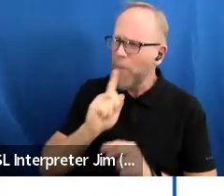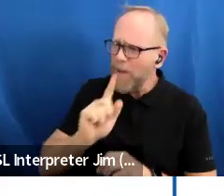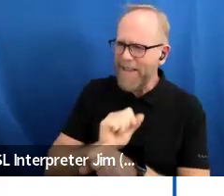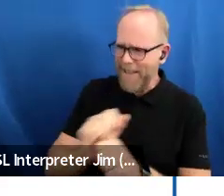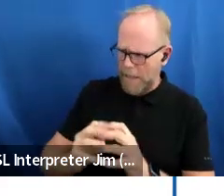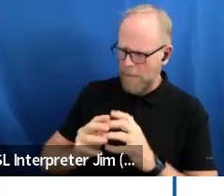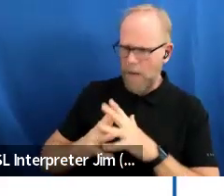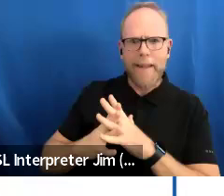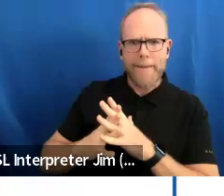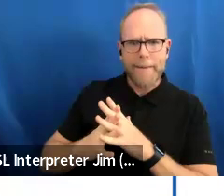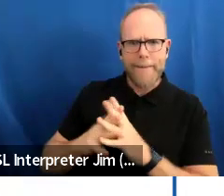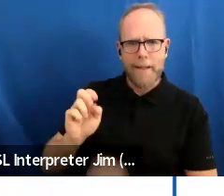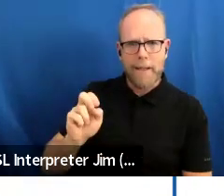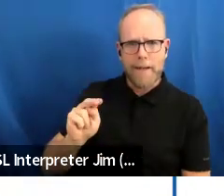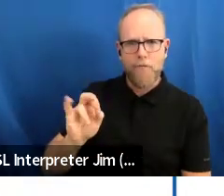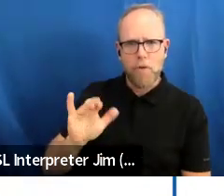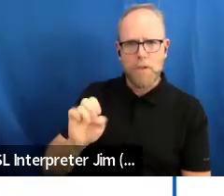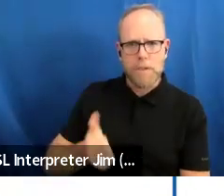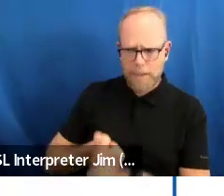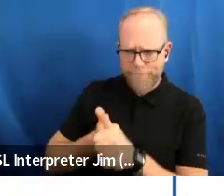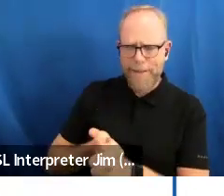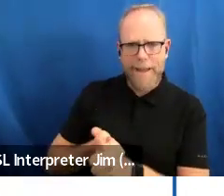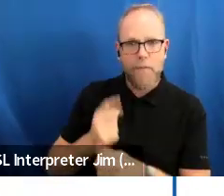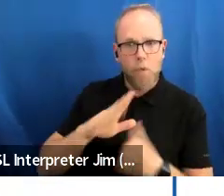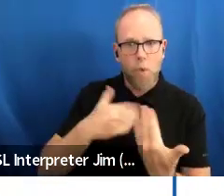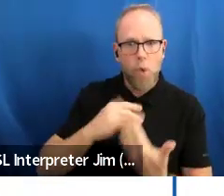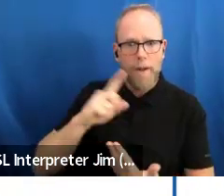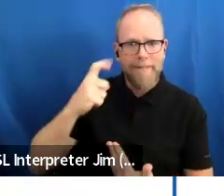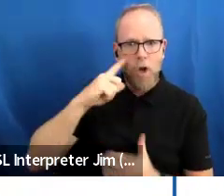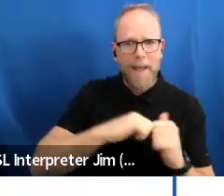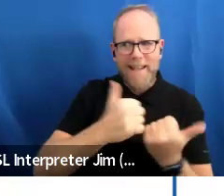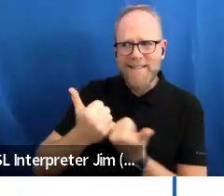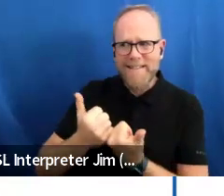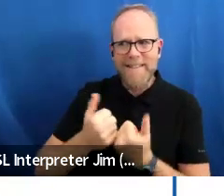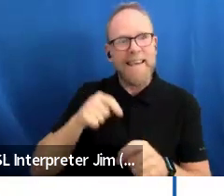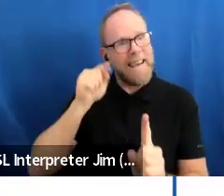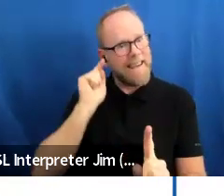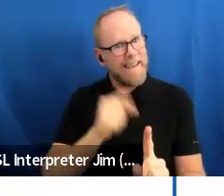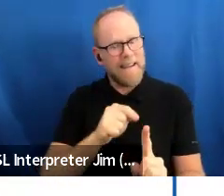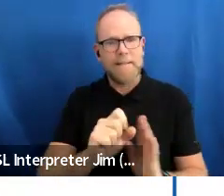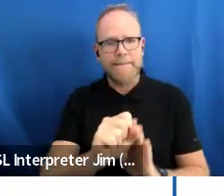comply especially all Federal agencies in a state where people have a mindset and state laws for